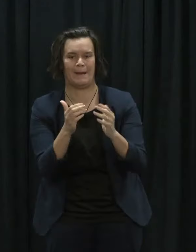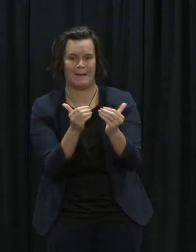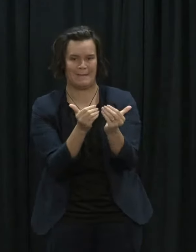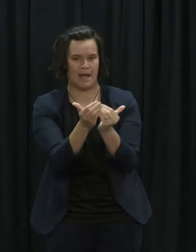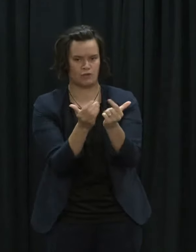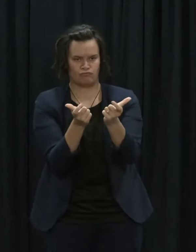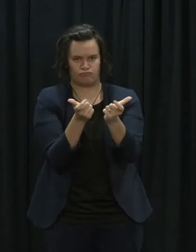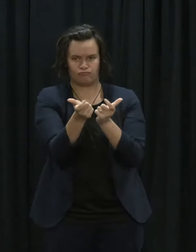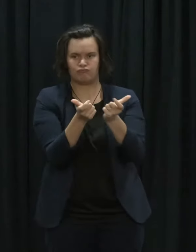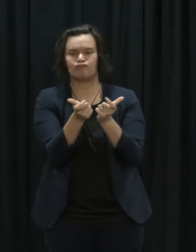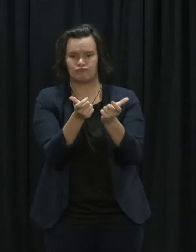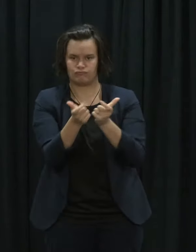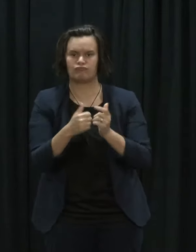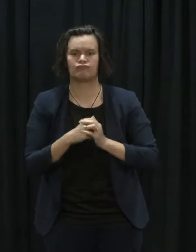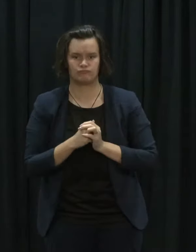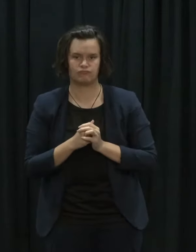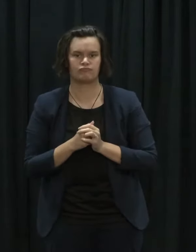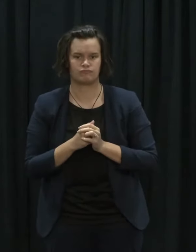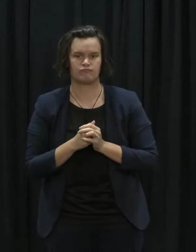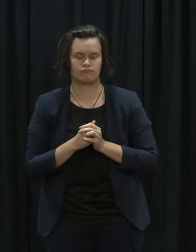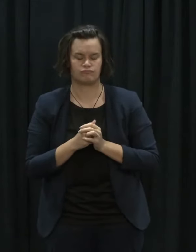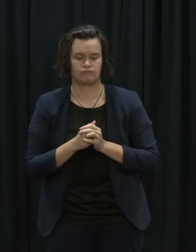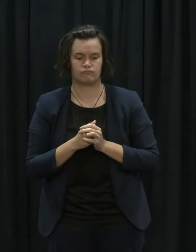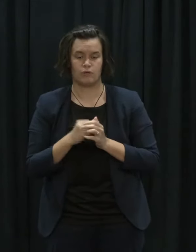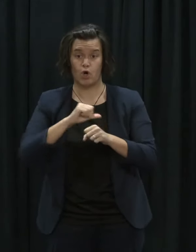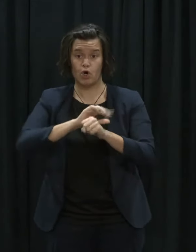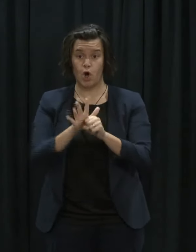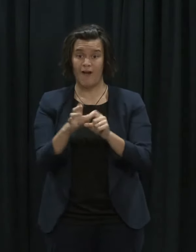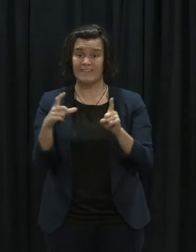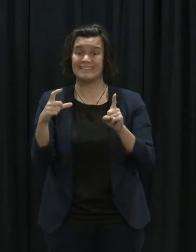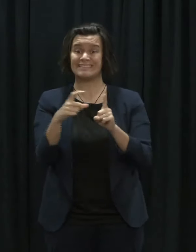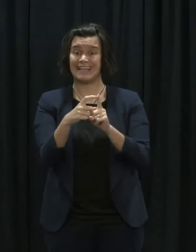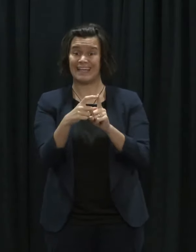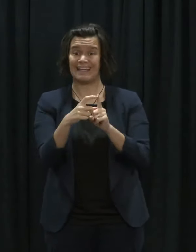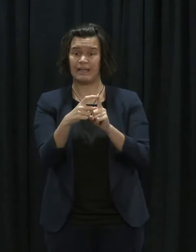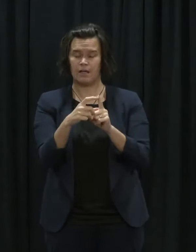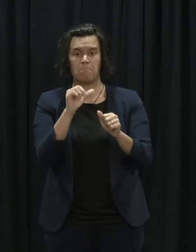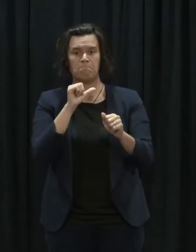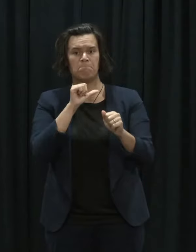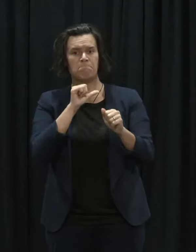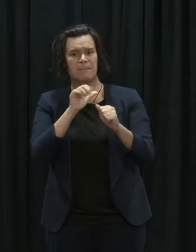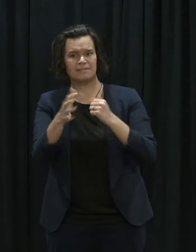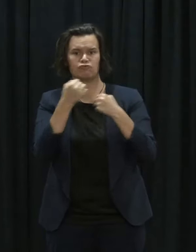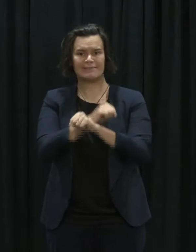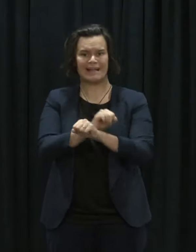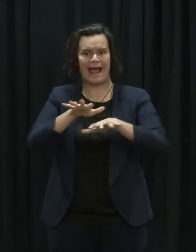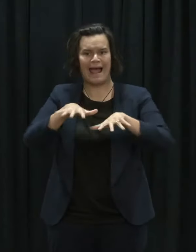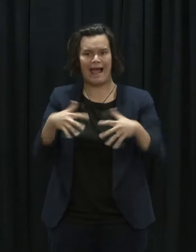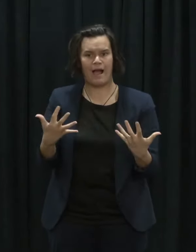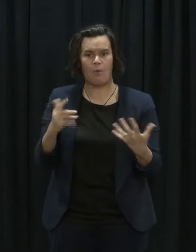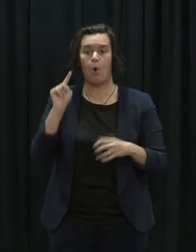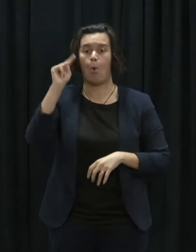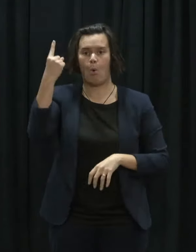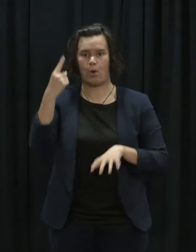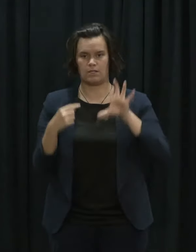slow any spread. I think that remains important. Part of the success of our